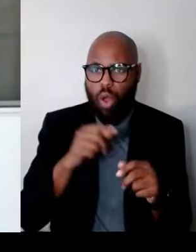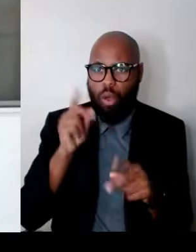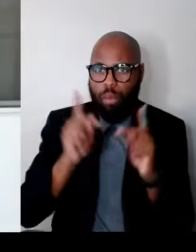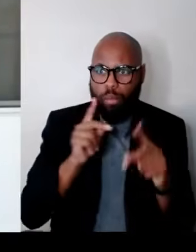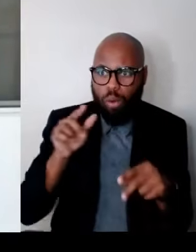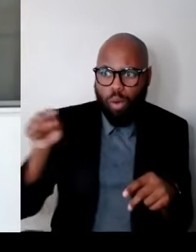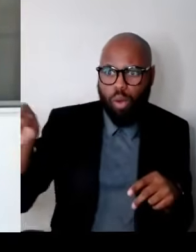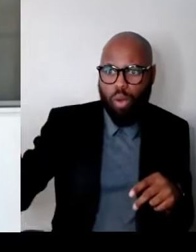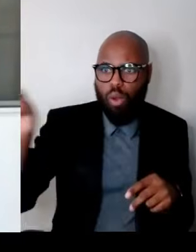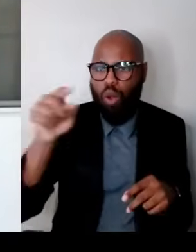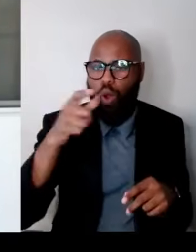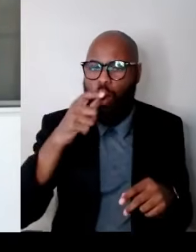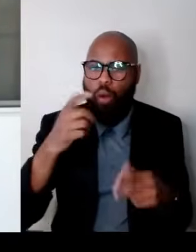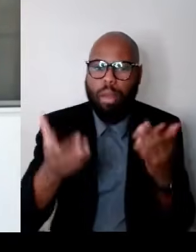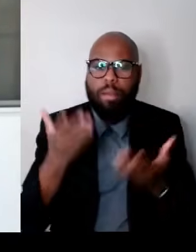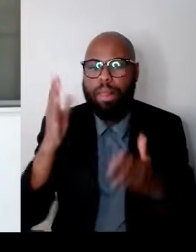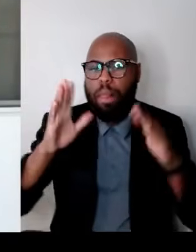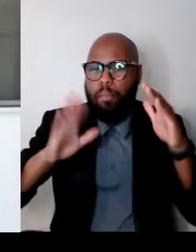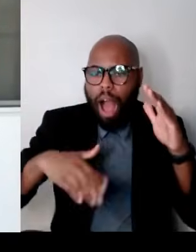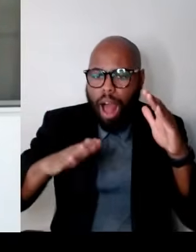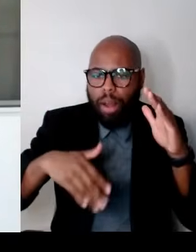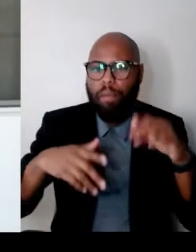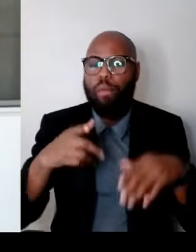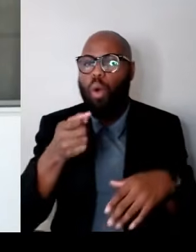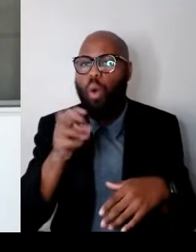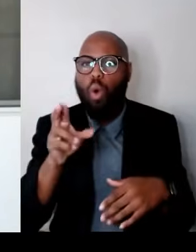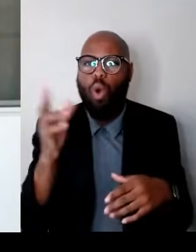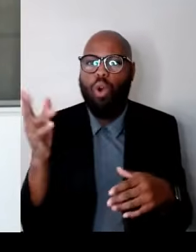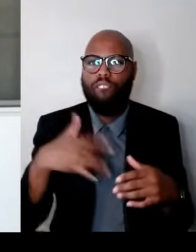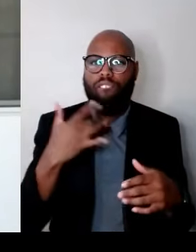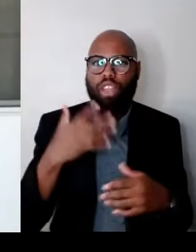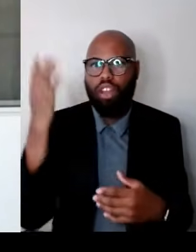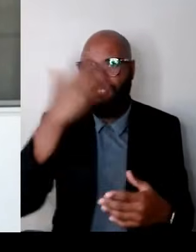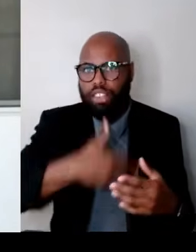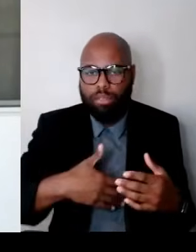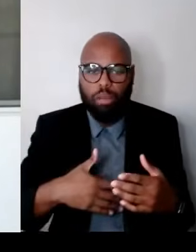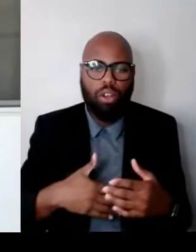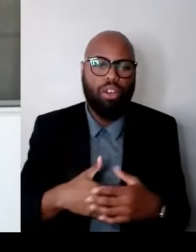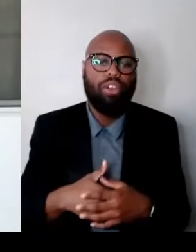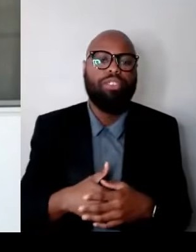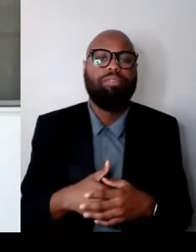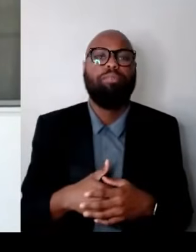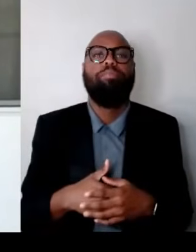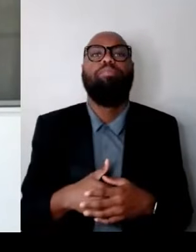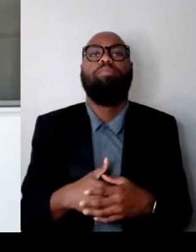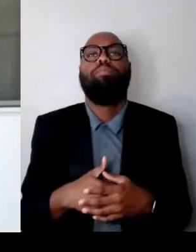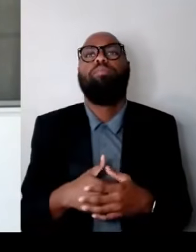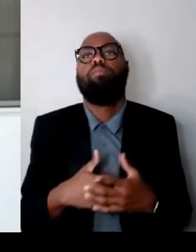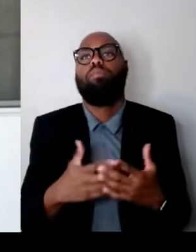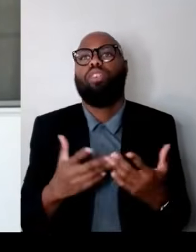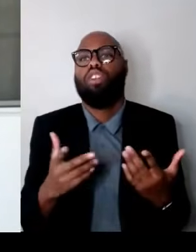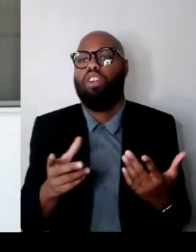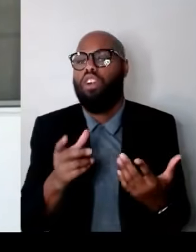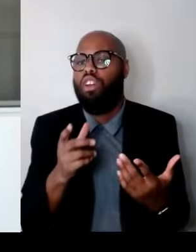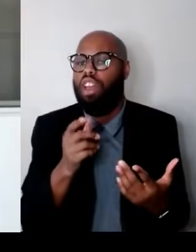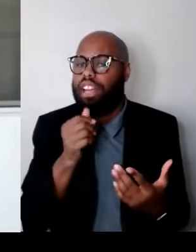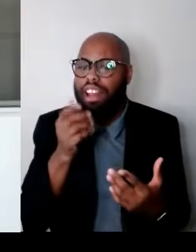those who may be invisible or feeling invisible are no longer there? Who needs to make room?